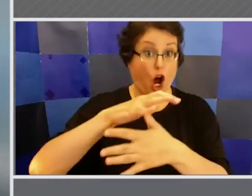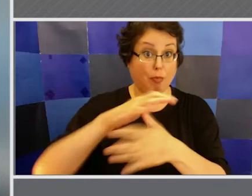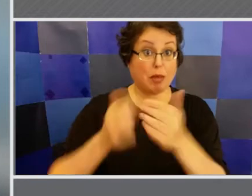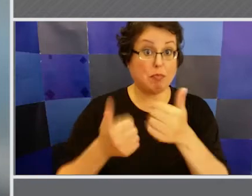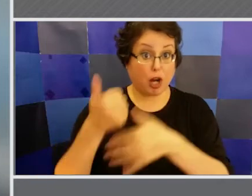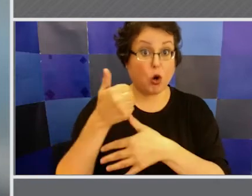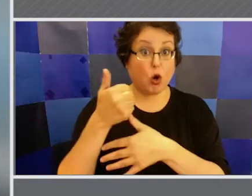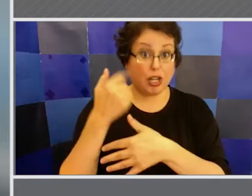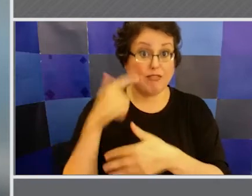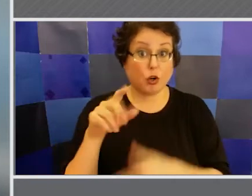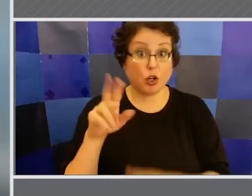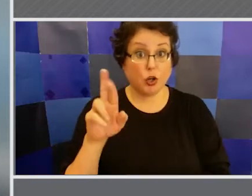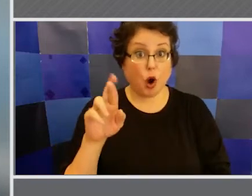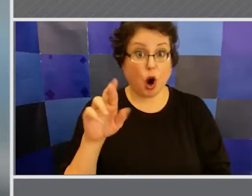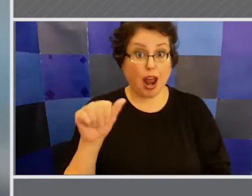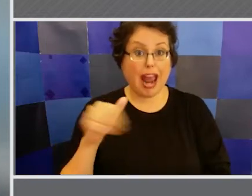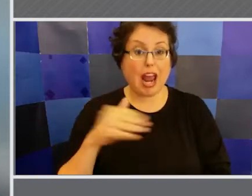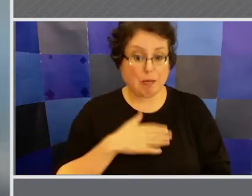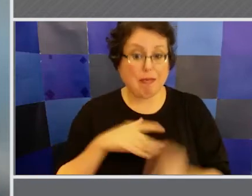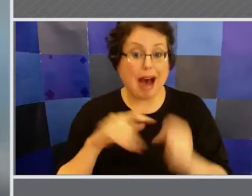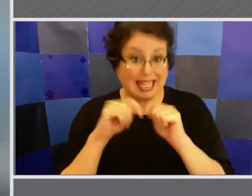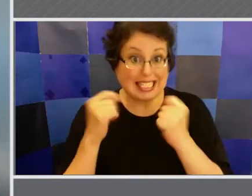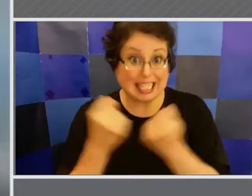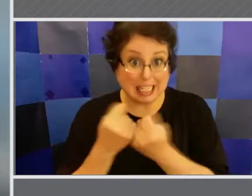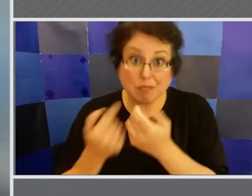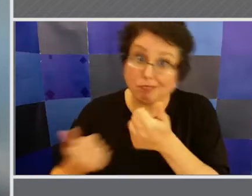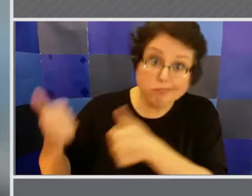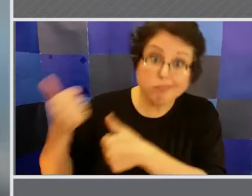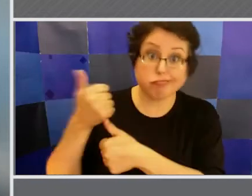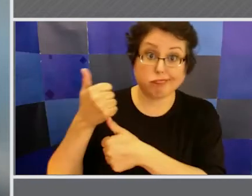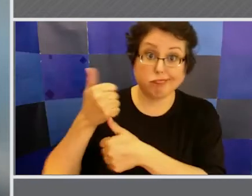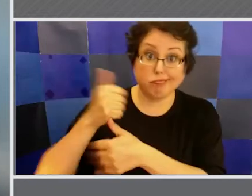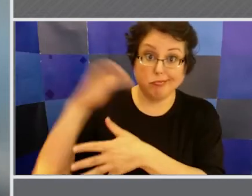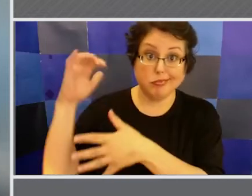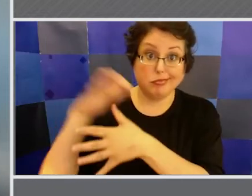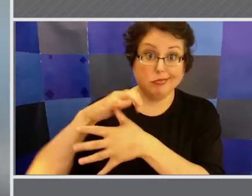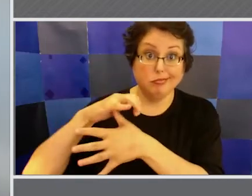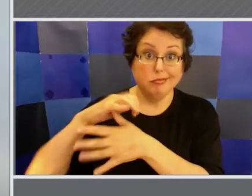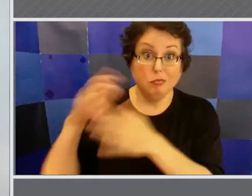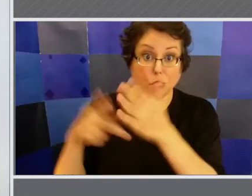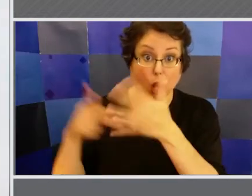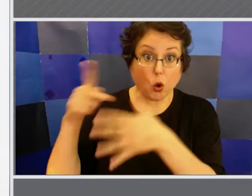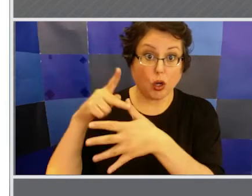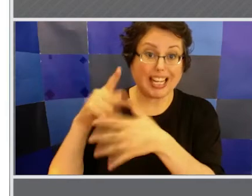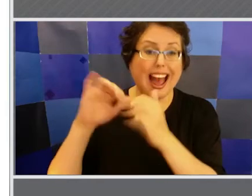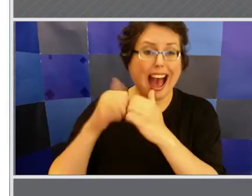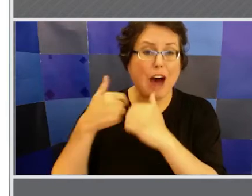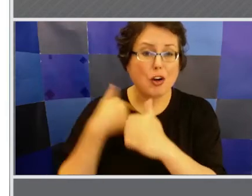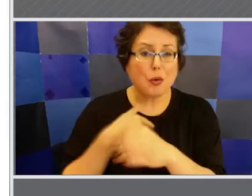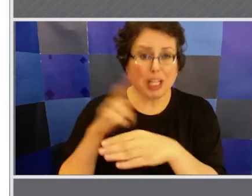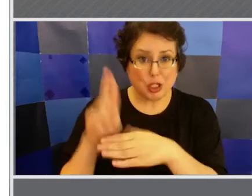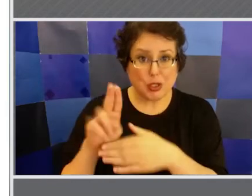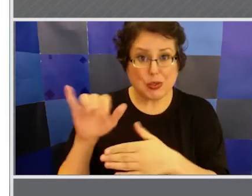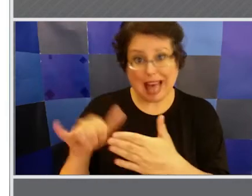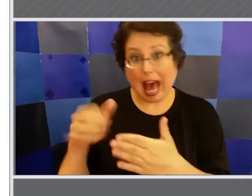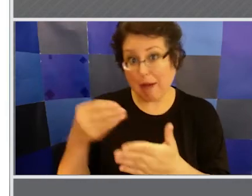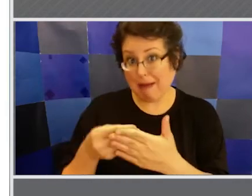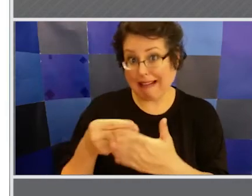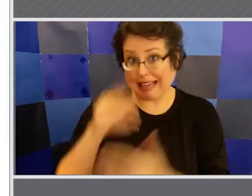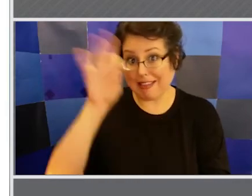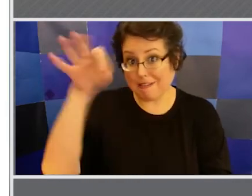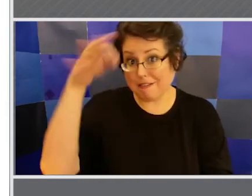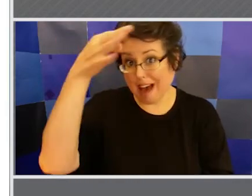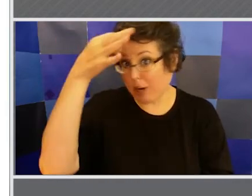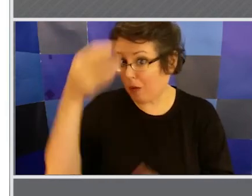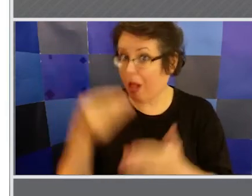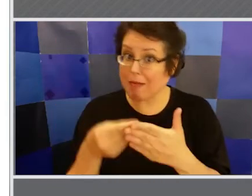top priorities for the library and it certainly be top priority for my team you're constantly